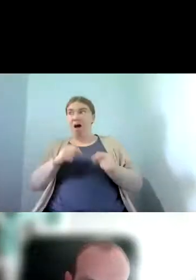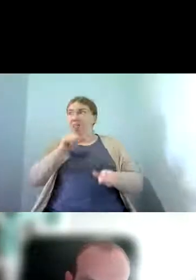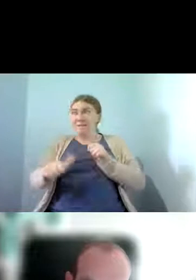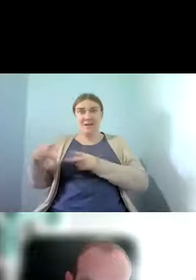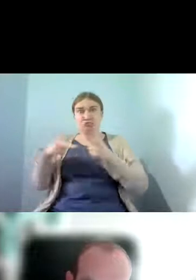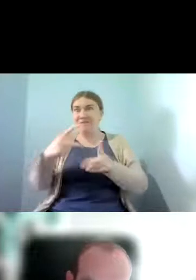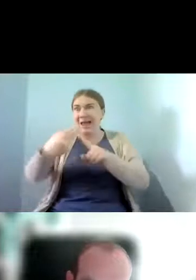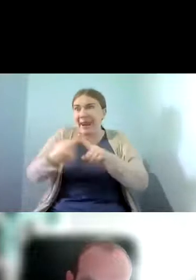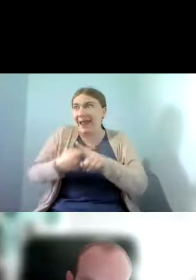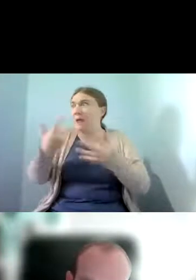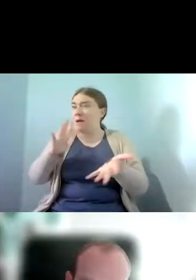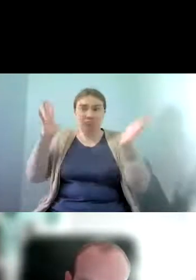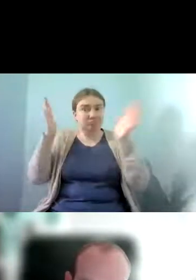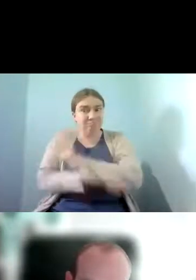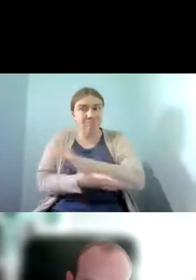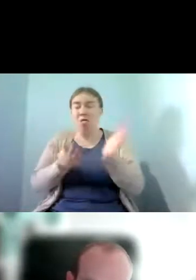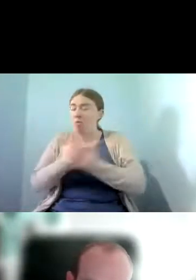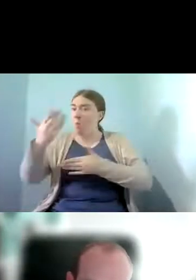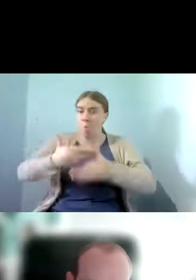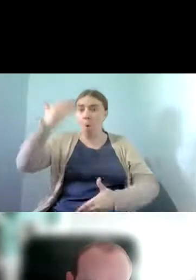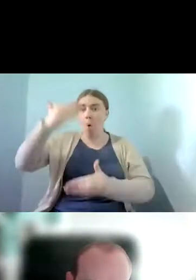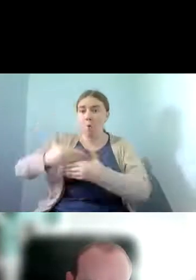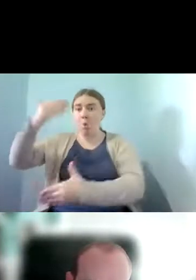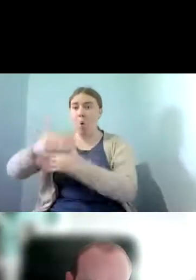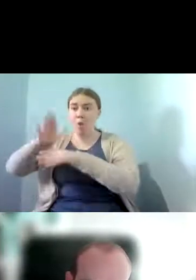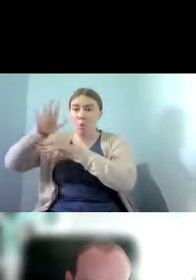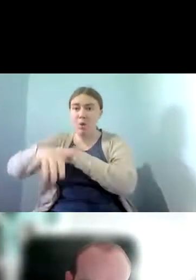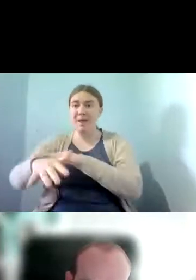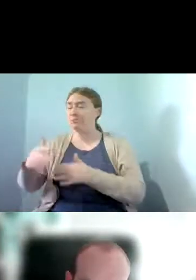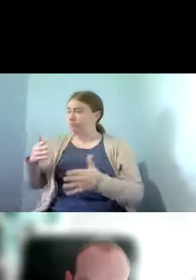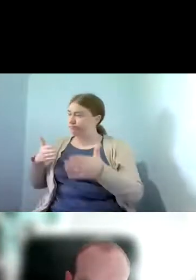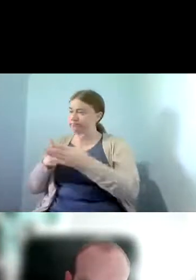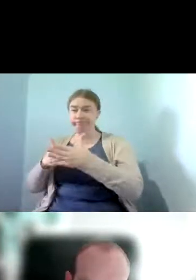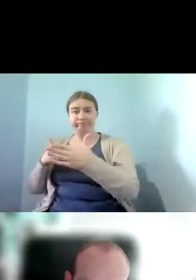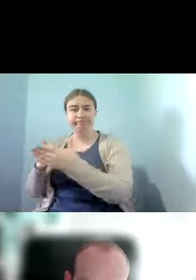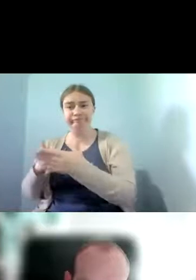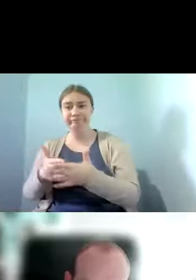ruined by building walls across it sufficient to stop everything except a large and powerful animal